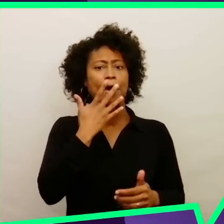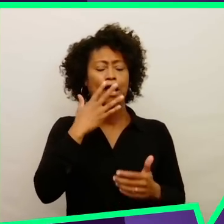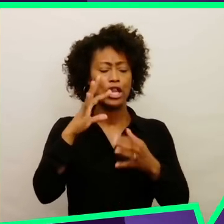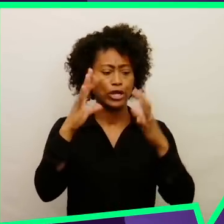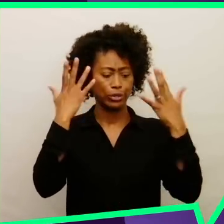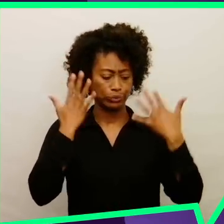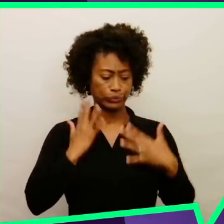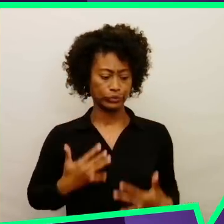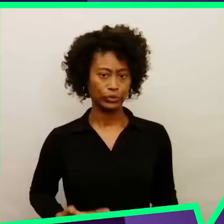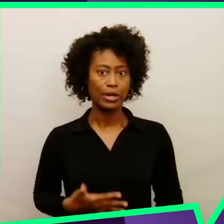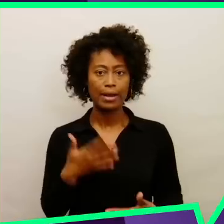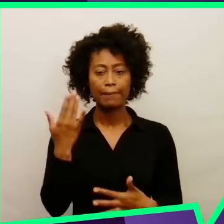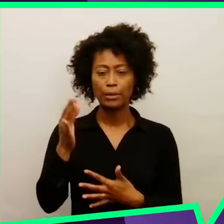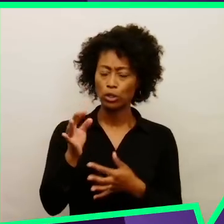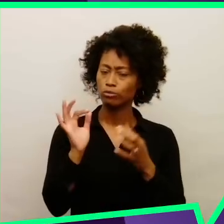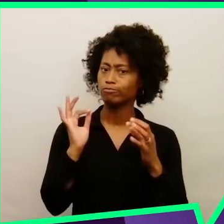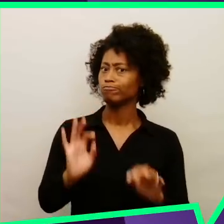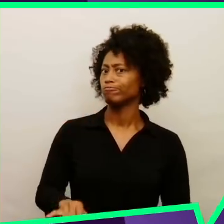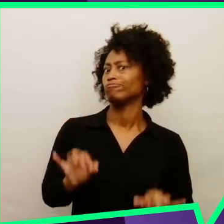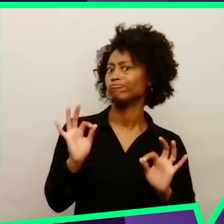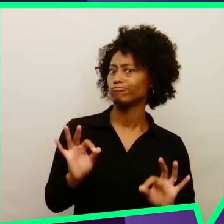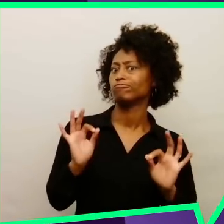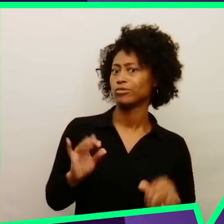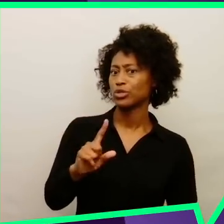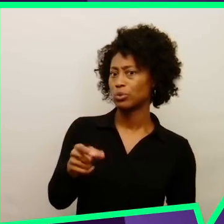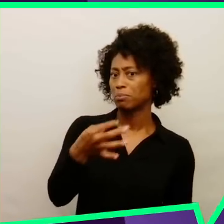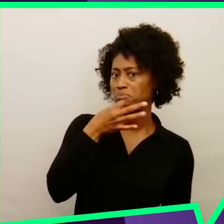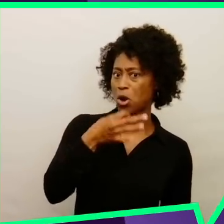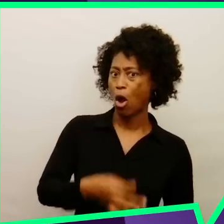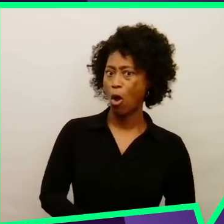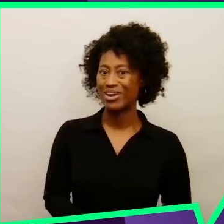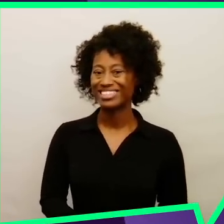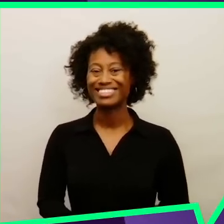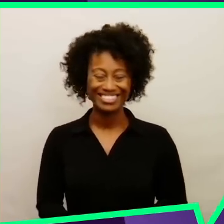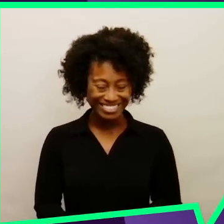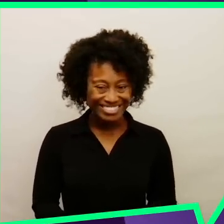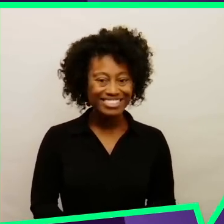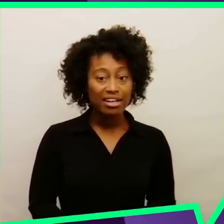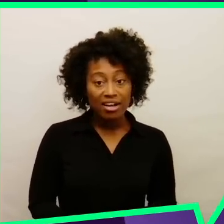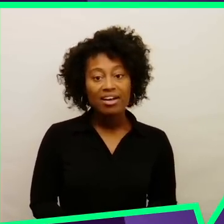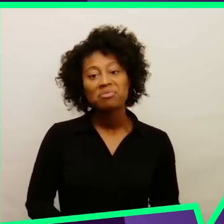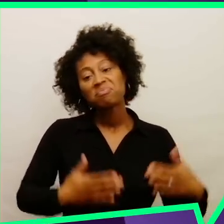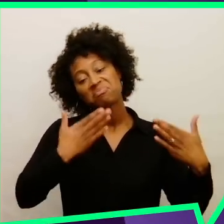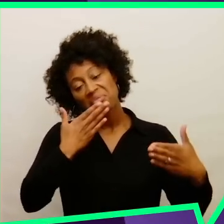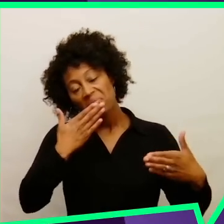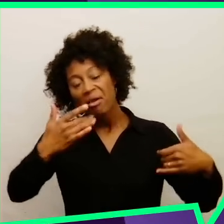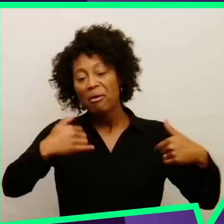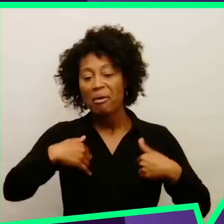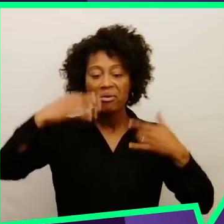That is a pro move. Thank you very much. Basically, what I decided to do was